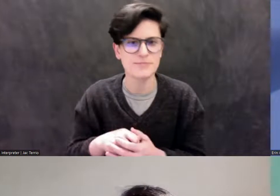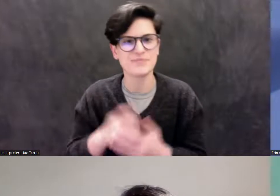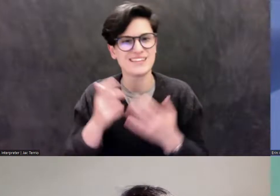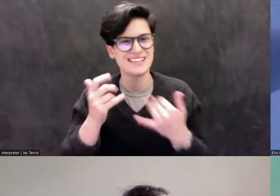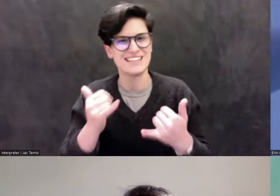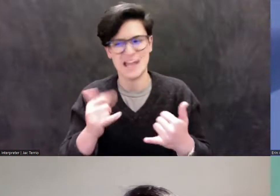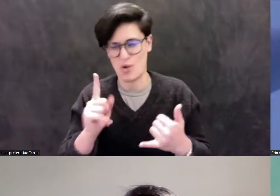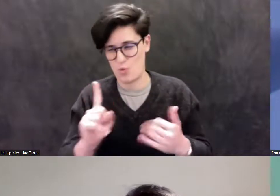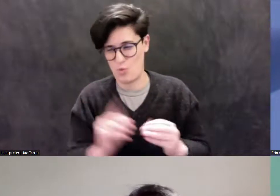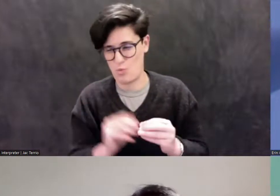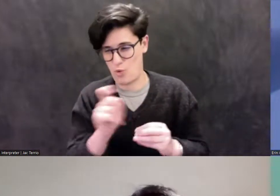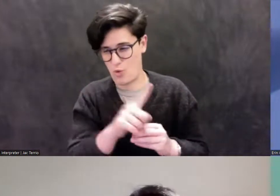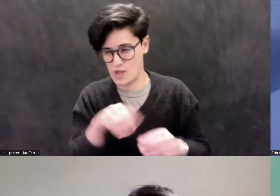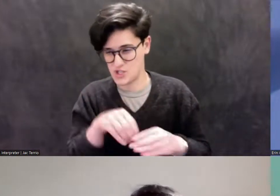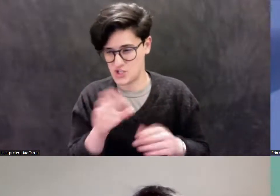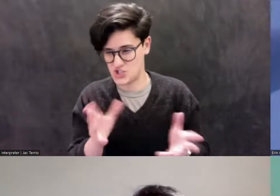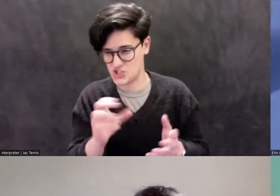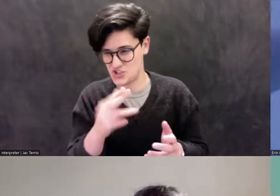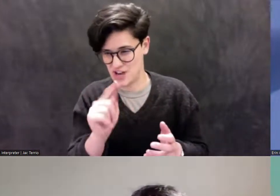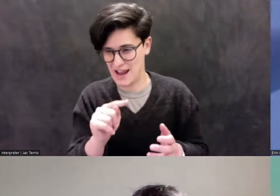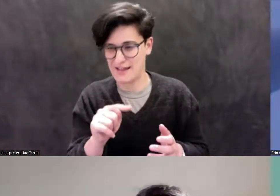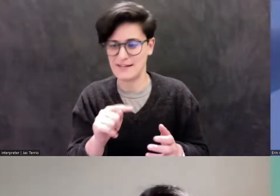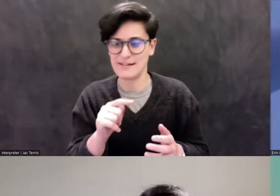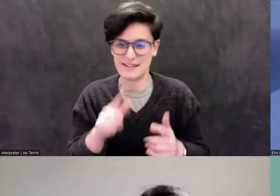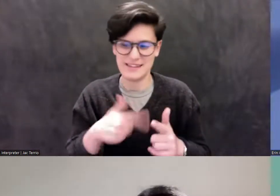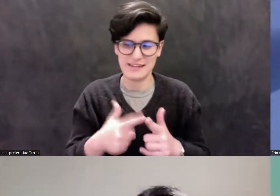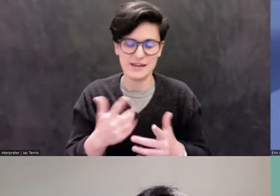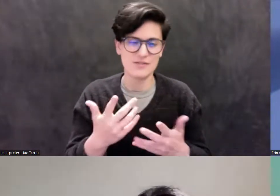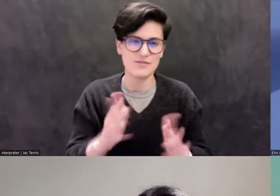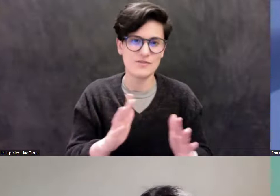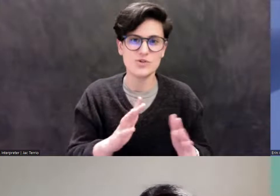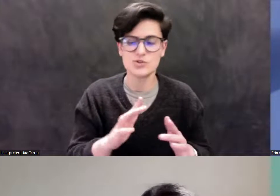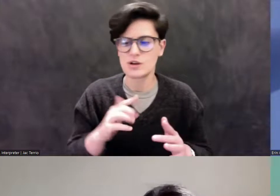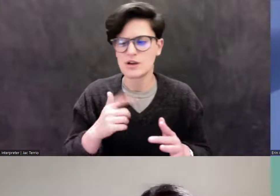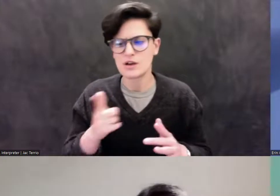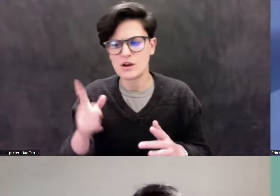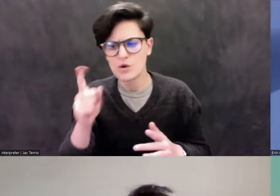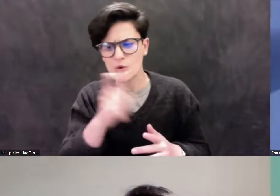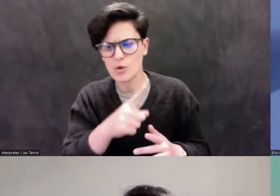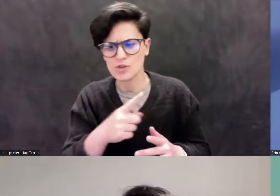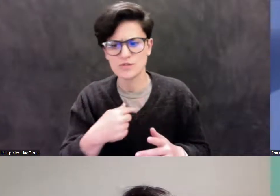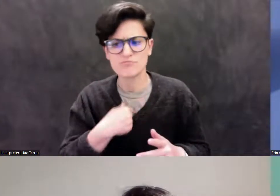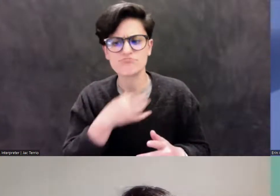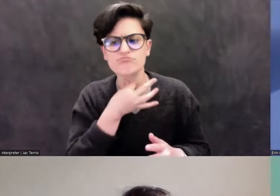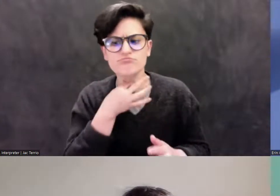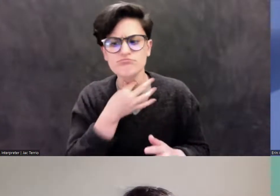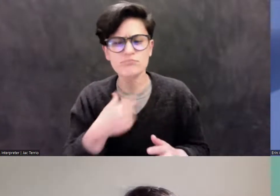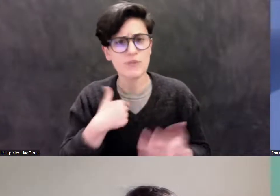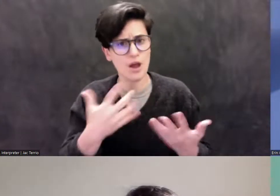15:59:10 The question was, I would like to know if I were able to apply for Connecticut,